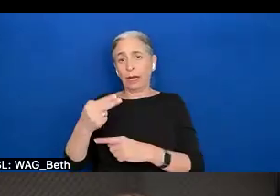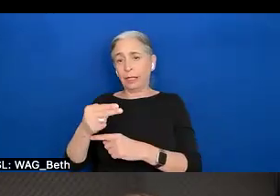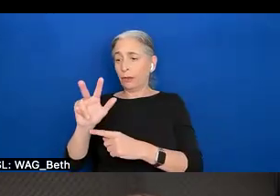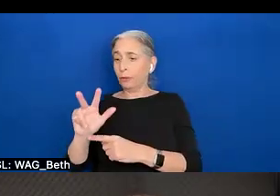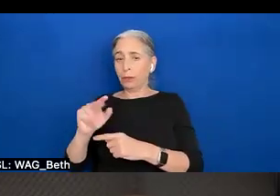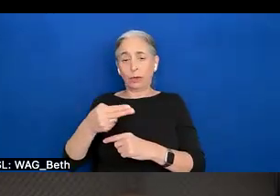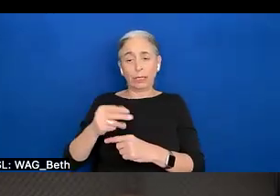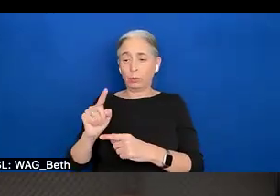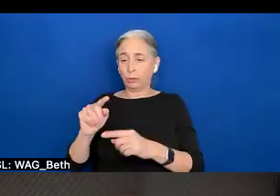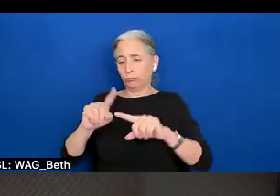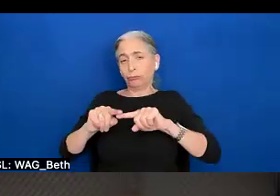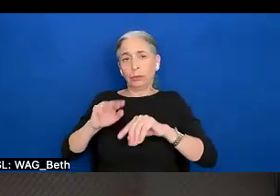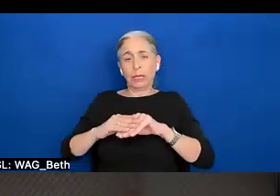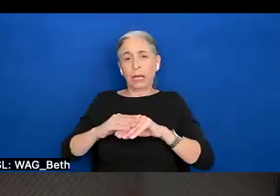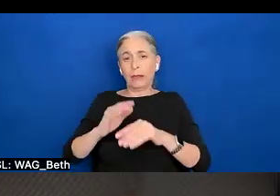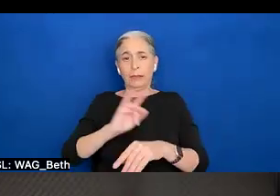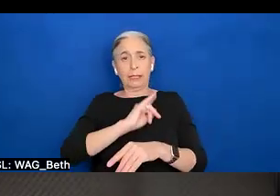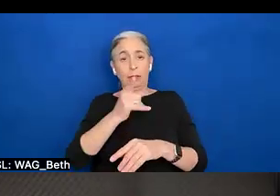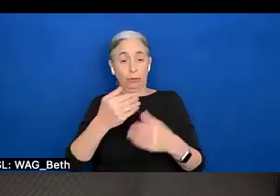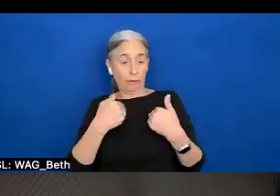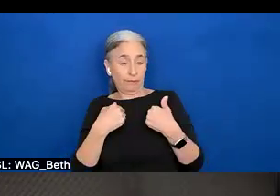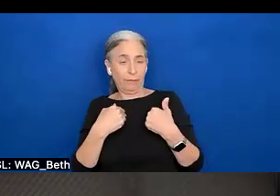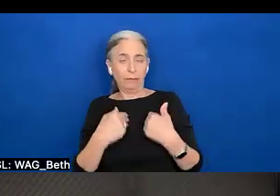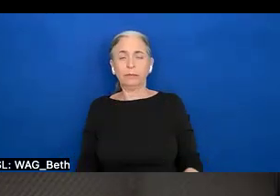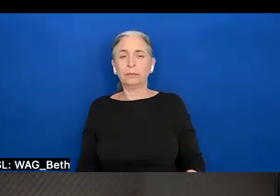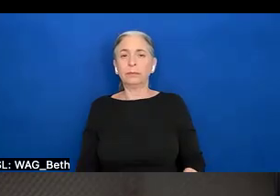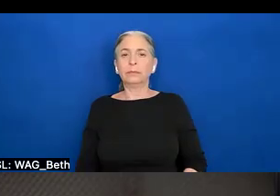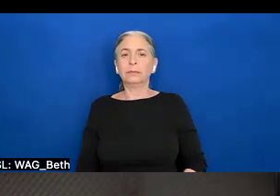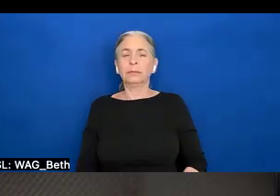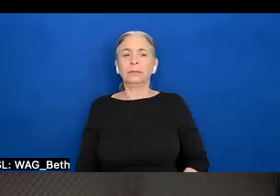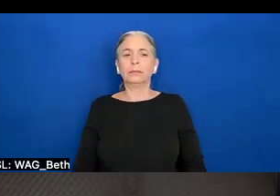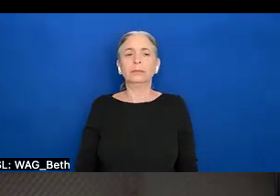H3, or H1, depending on the style that you have set up.